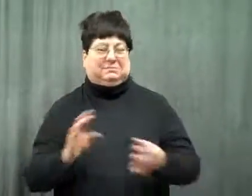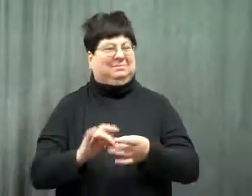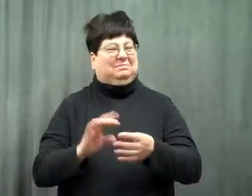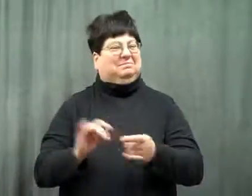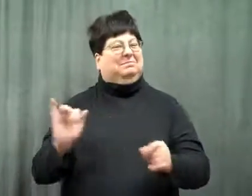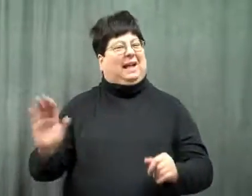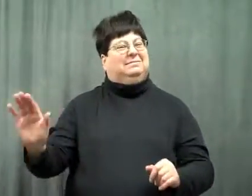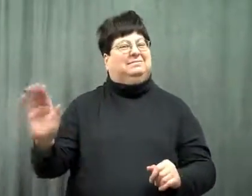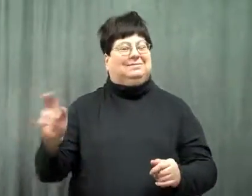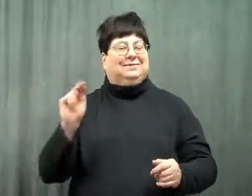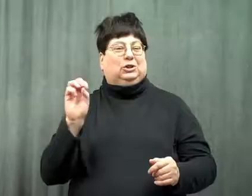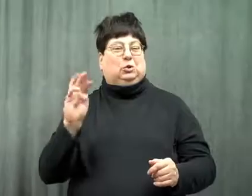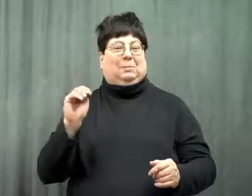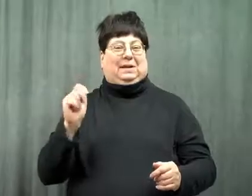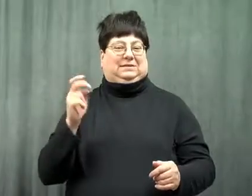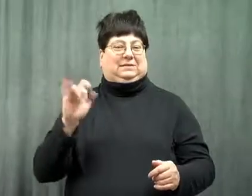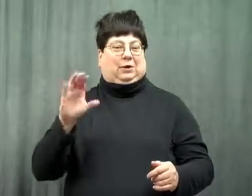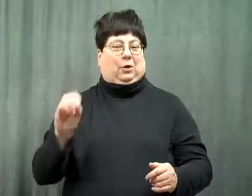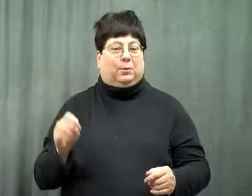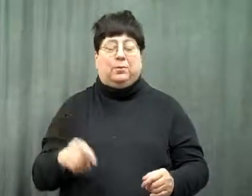That was the governor of New Mexico saying that.